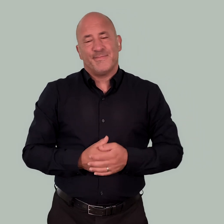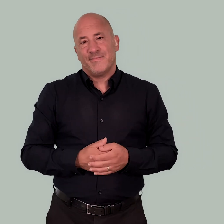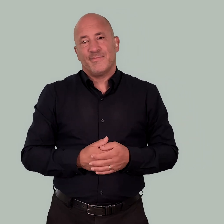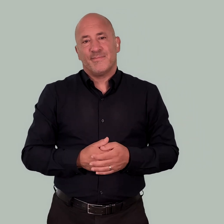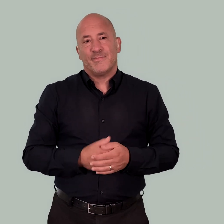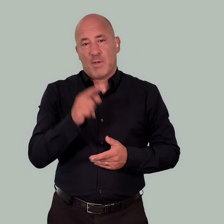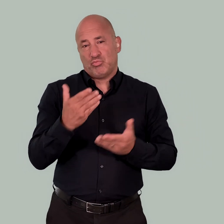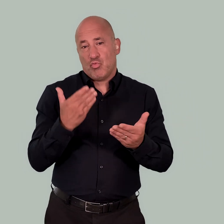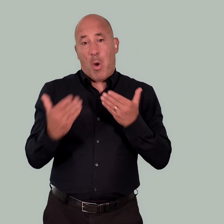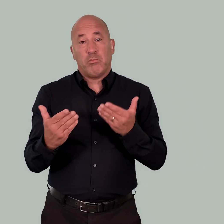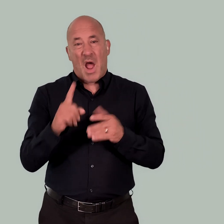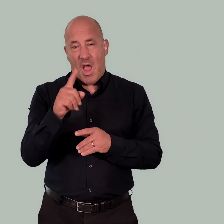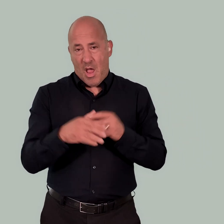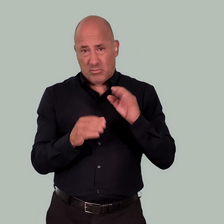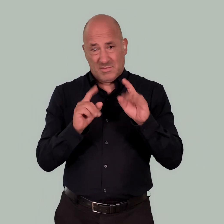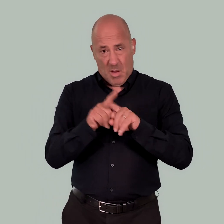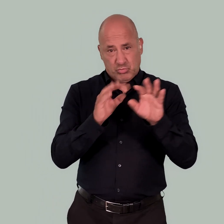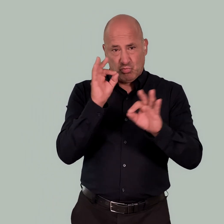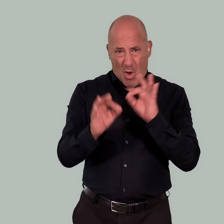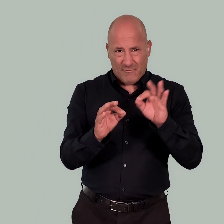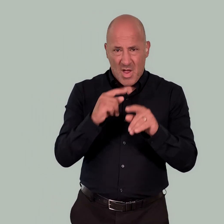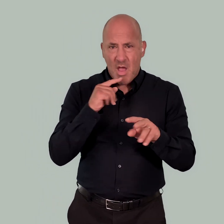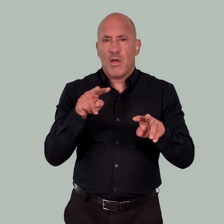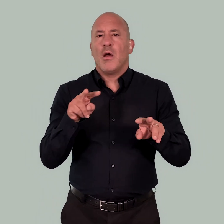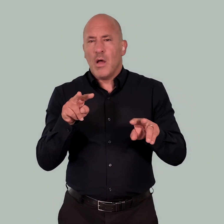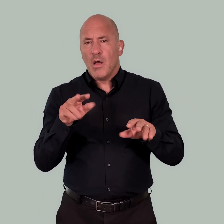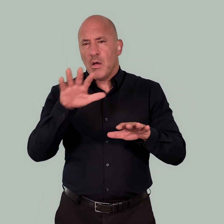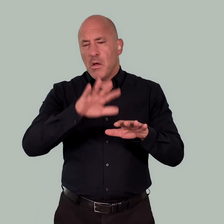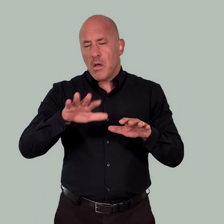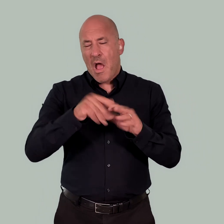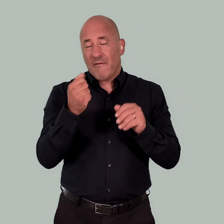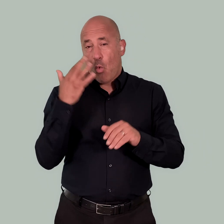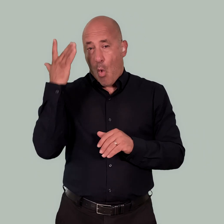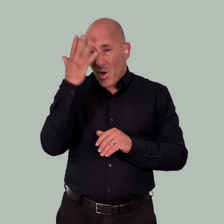2.26 In contrast, the survey shows relatively little change